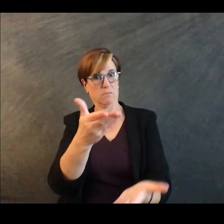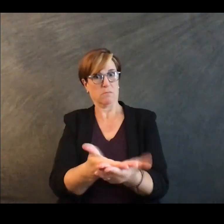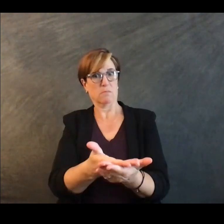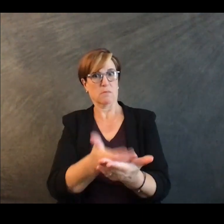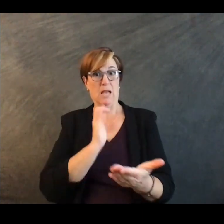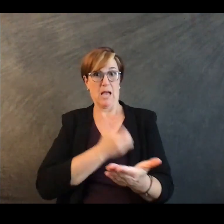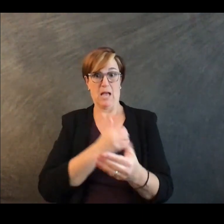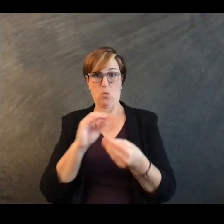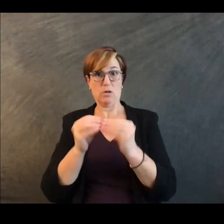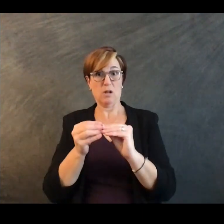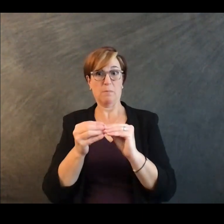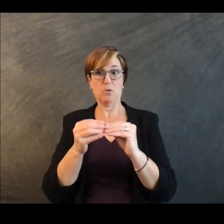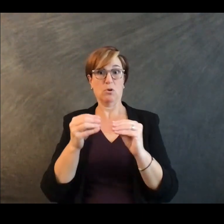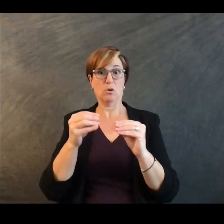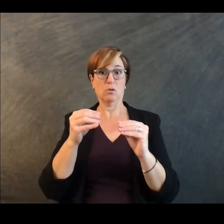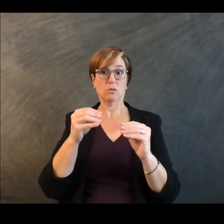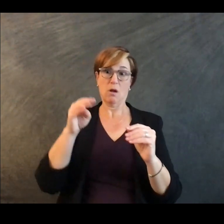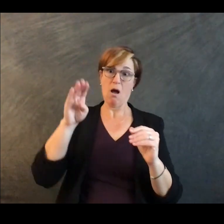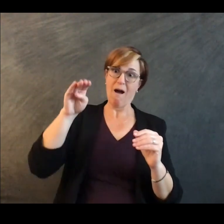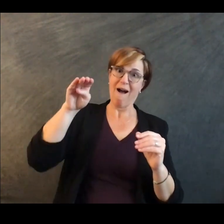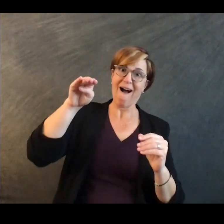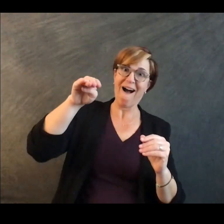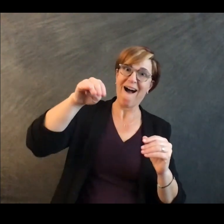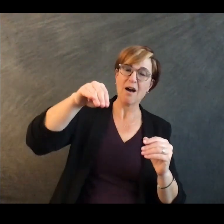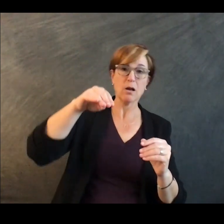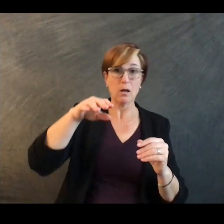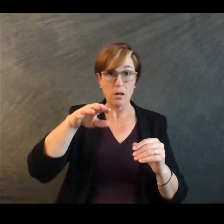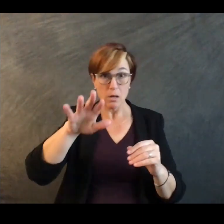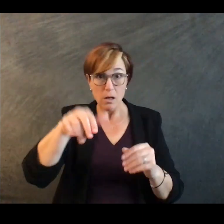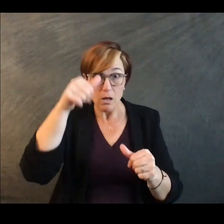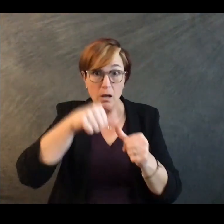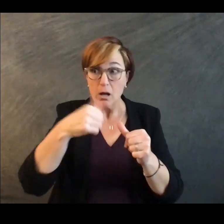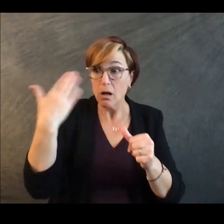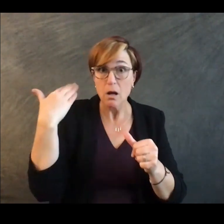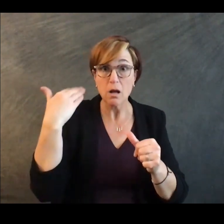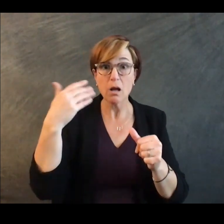to keep it that way if you look at the original projections if we did nothing